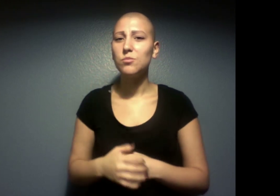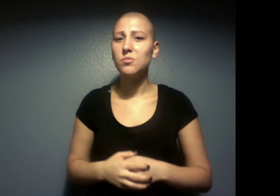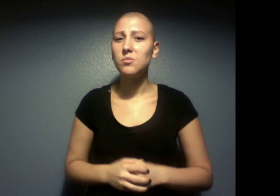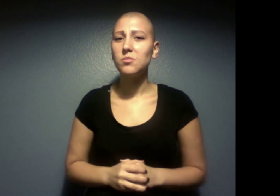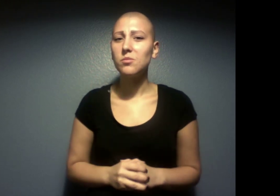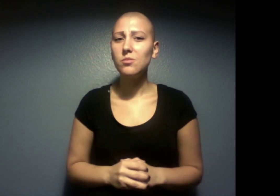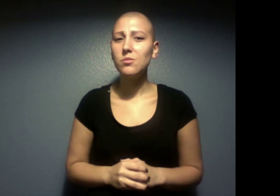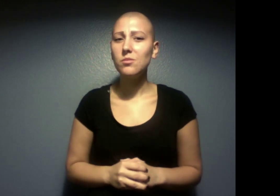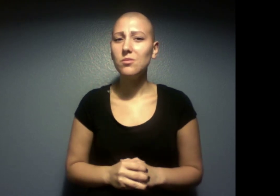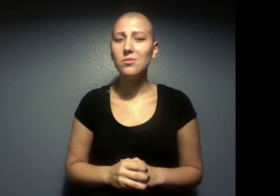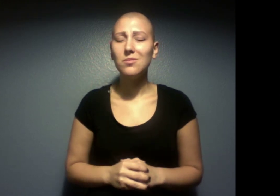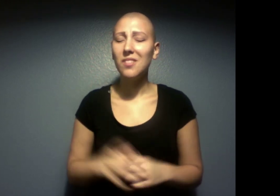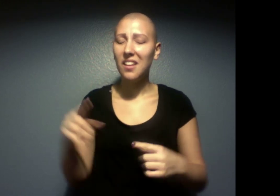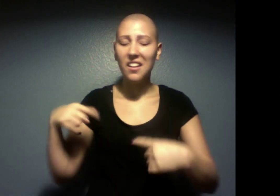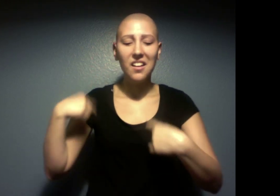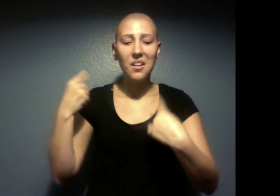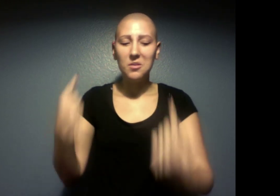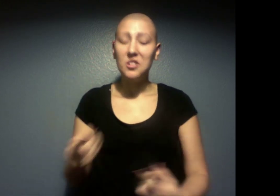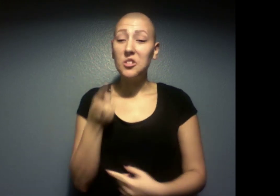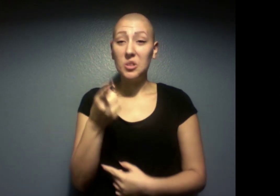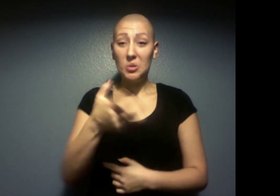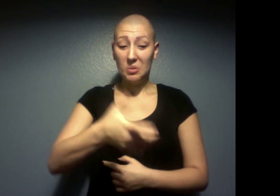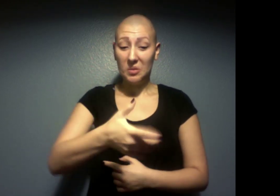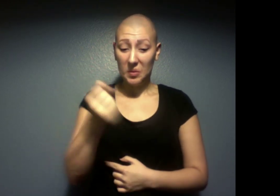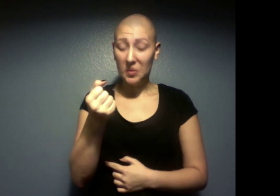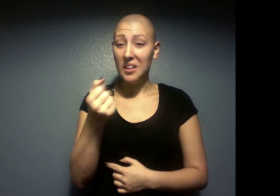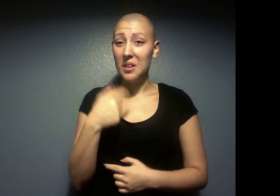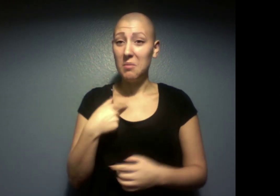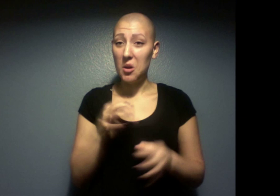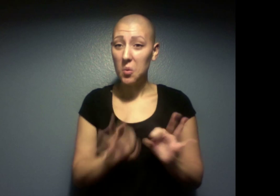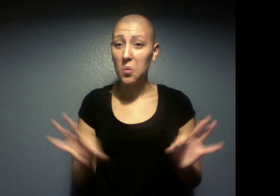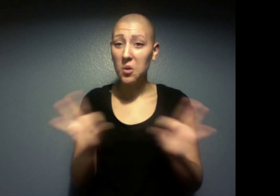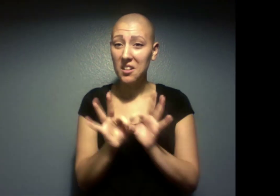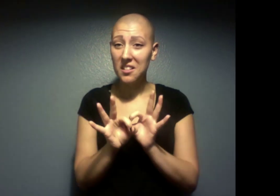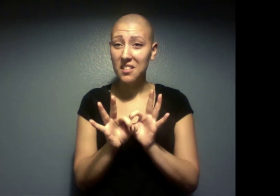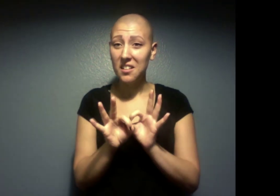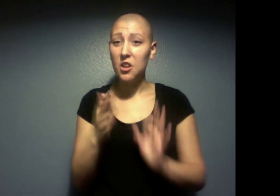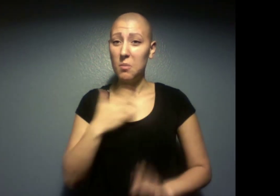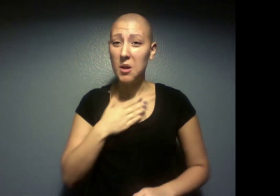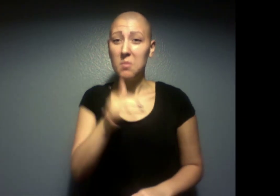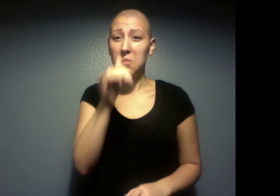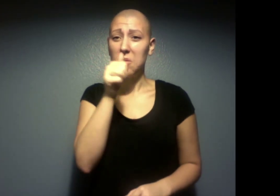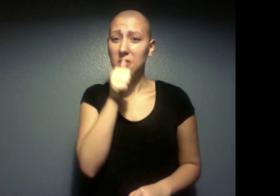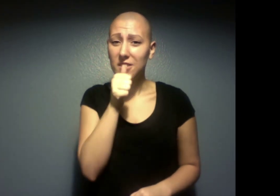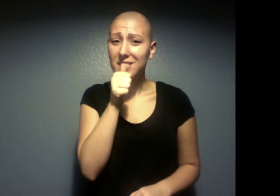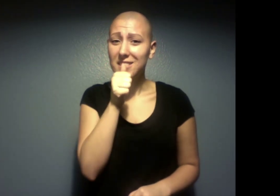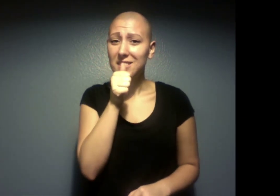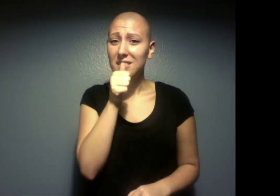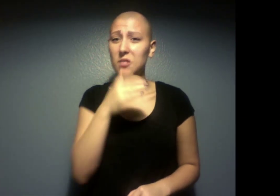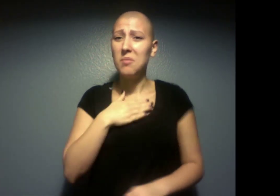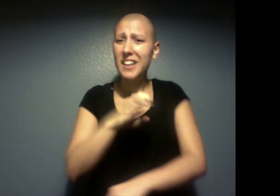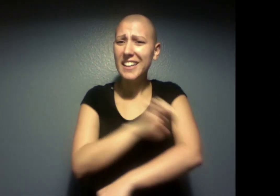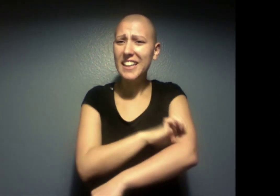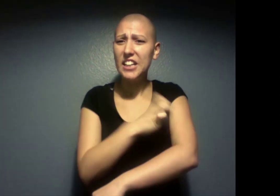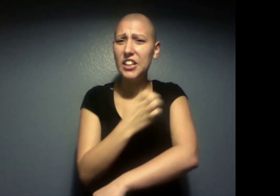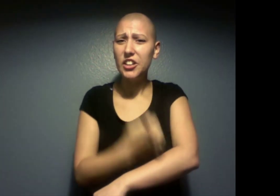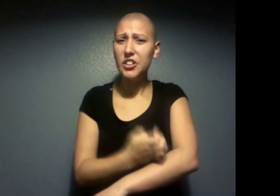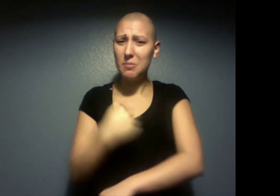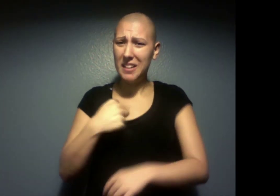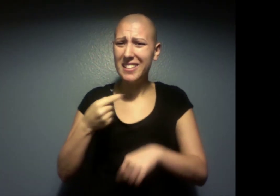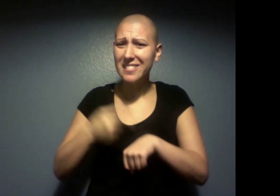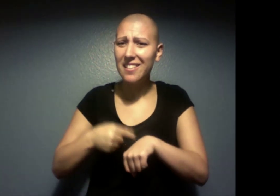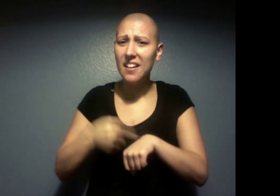You took away my worth, my privacy, my energy, my time